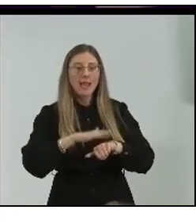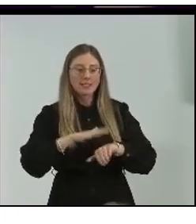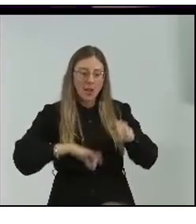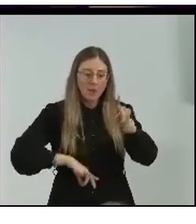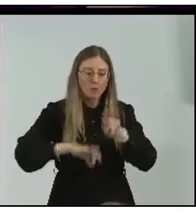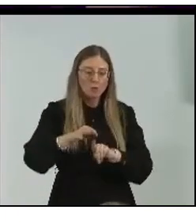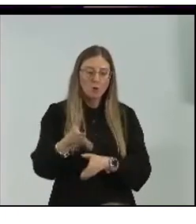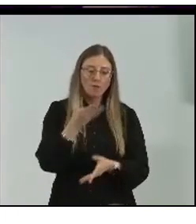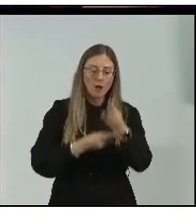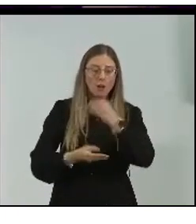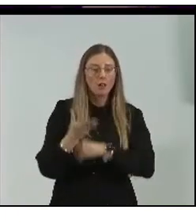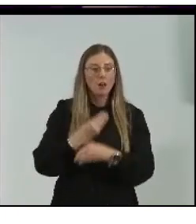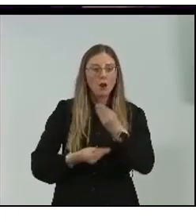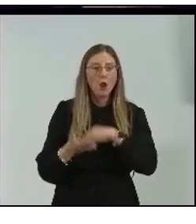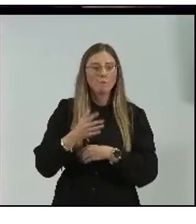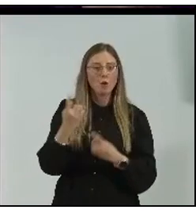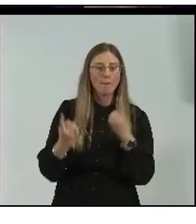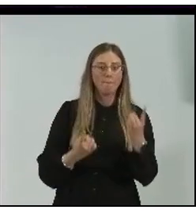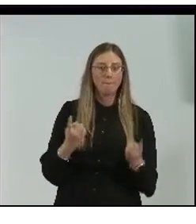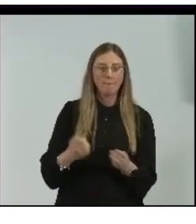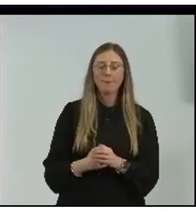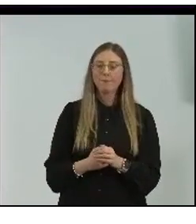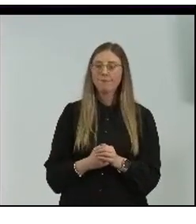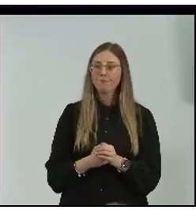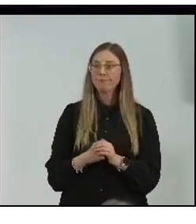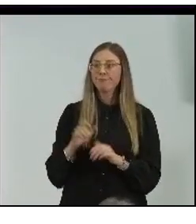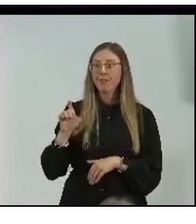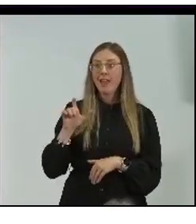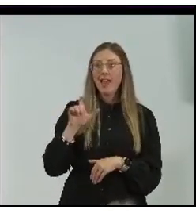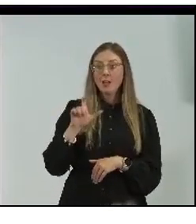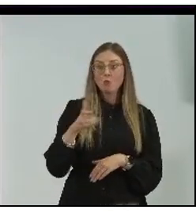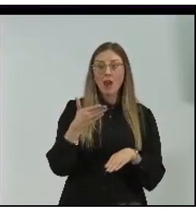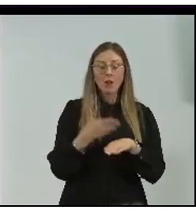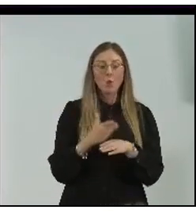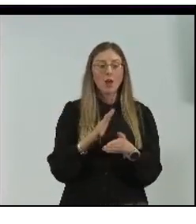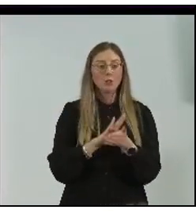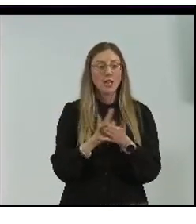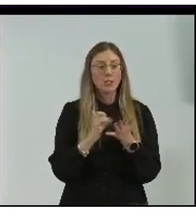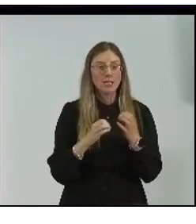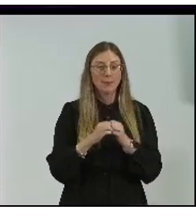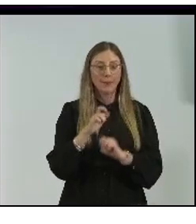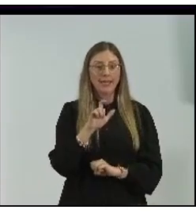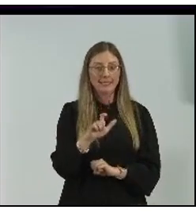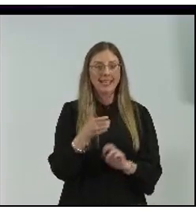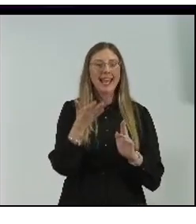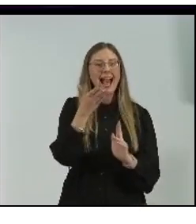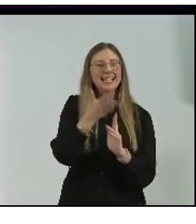Sure, thank you. Craig, you're at HSBC, you're working in the accessibility team. Where do where do you fit into the workflows?